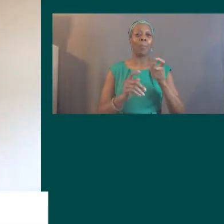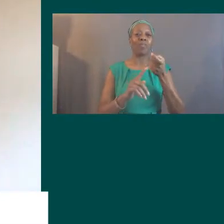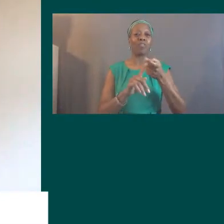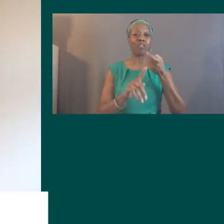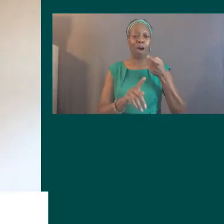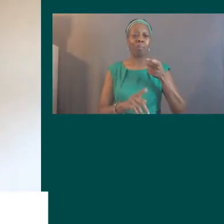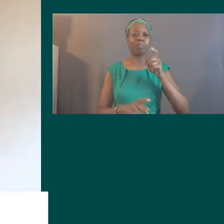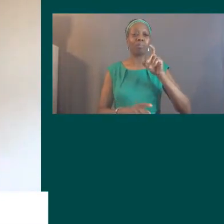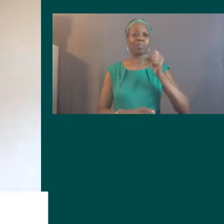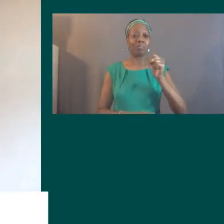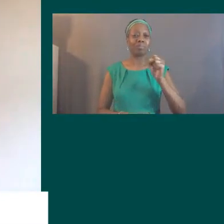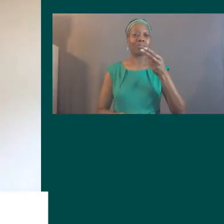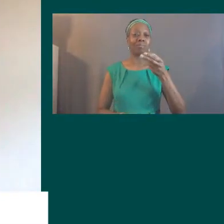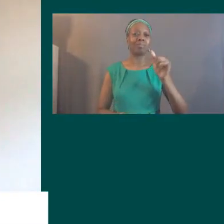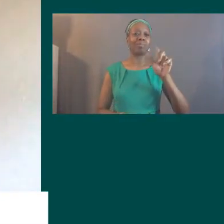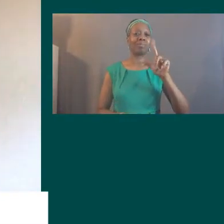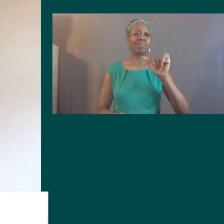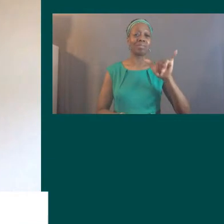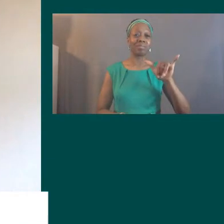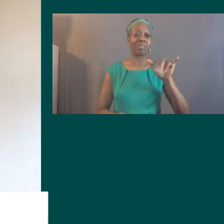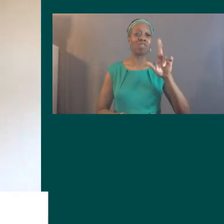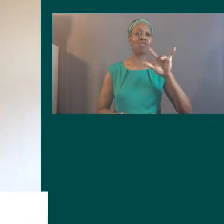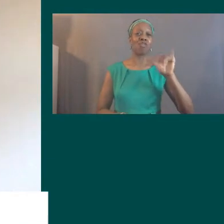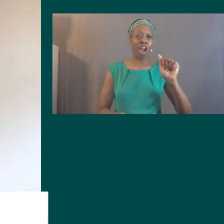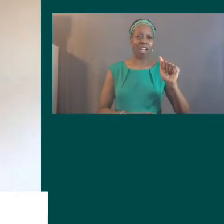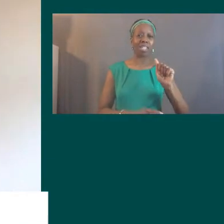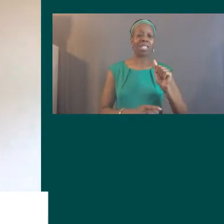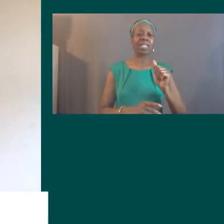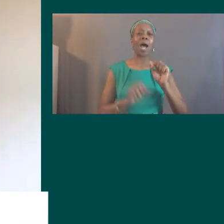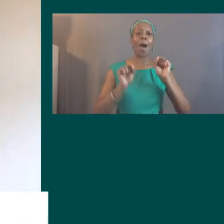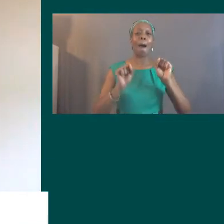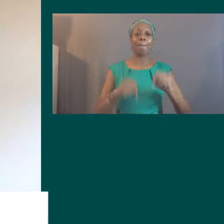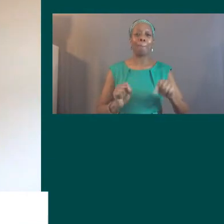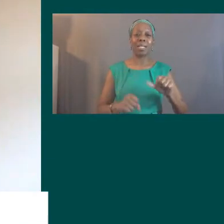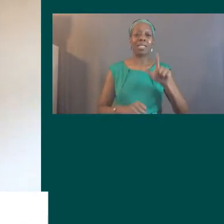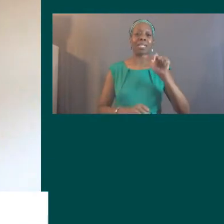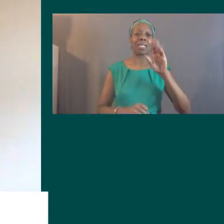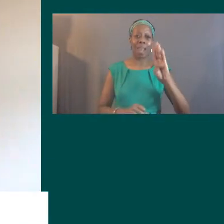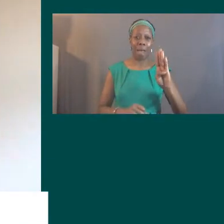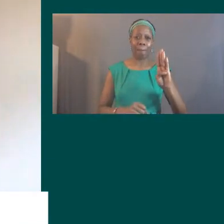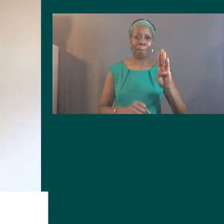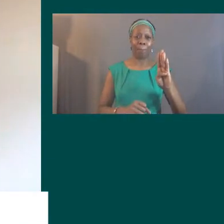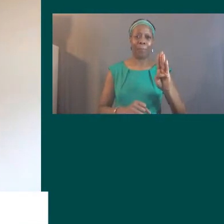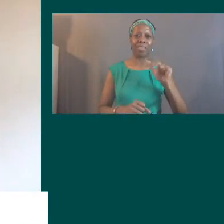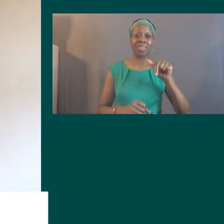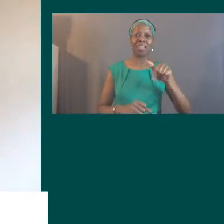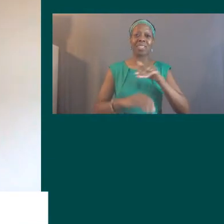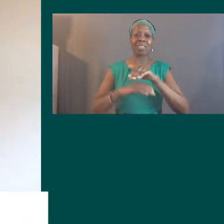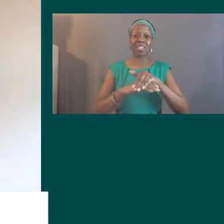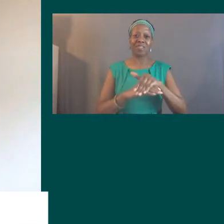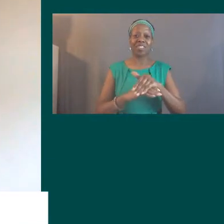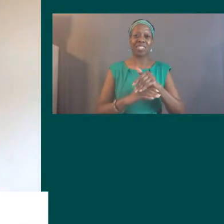This evening's panel, is going to really be looking at how we can provide families with the best evidence